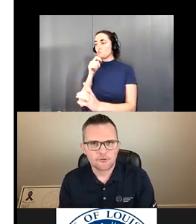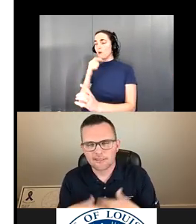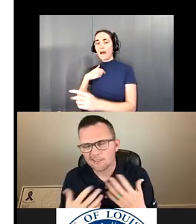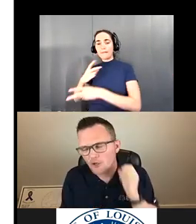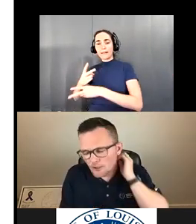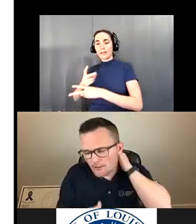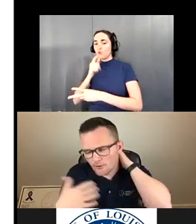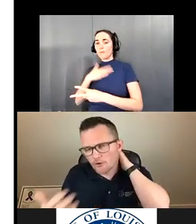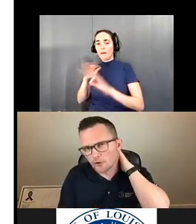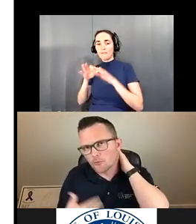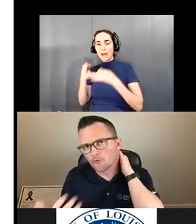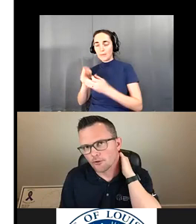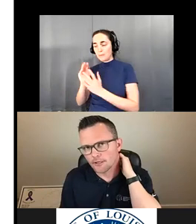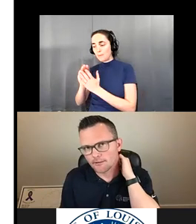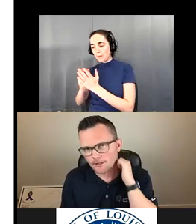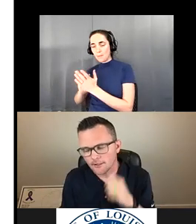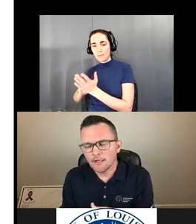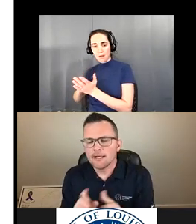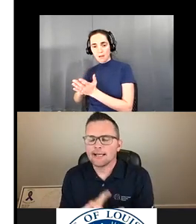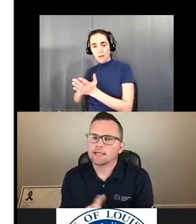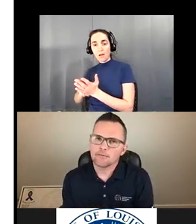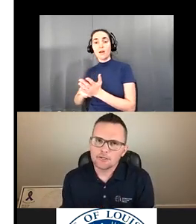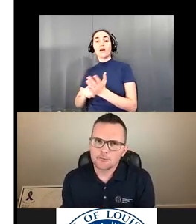15:43:19 and turn it in where they'll know before they get there. And as I mentioned